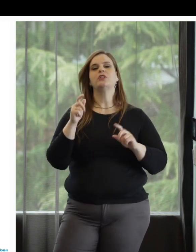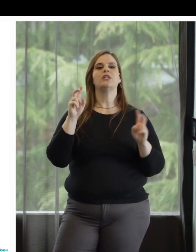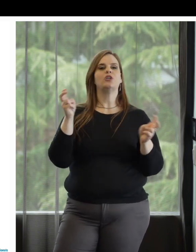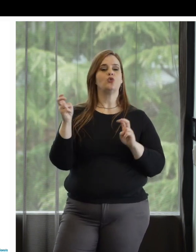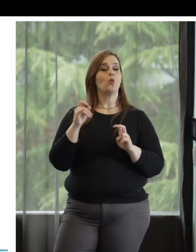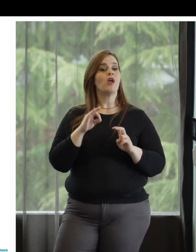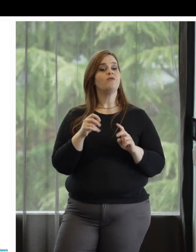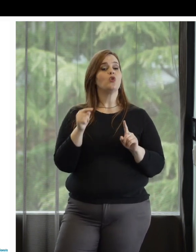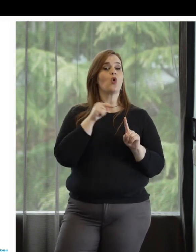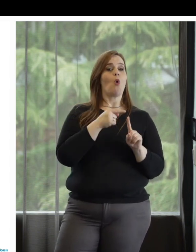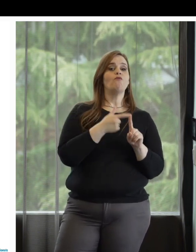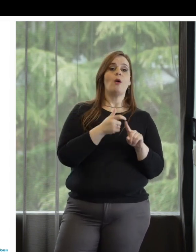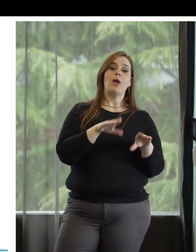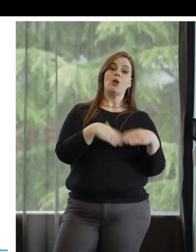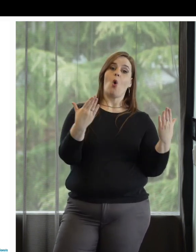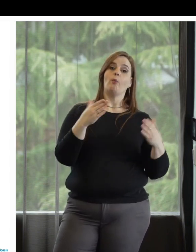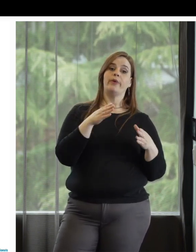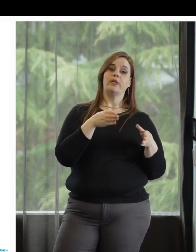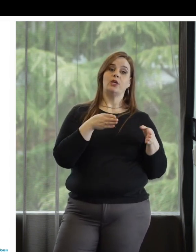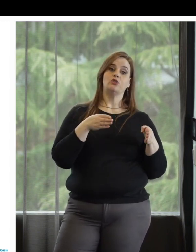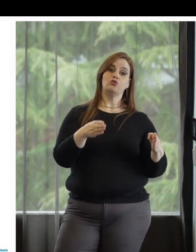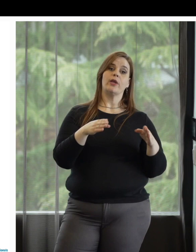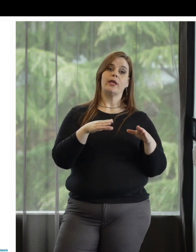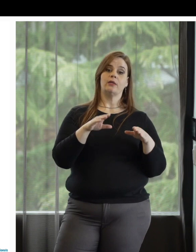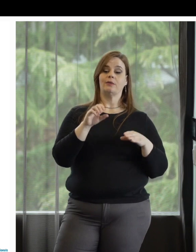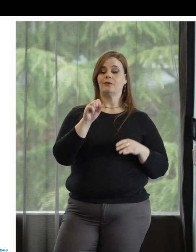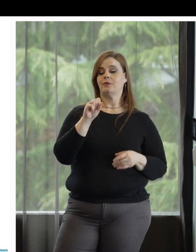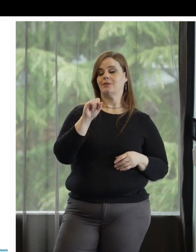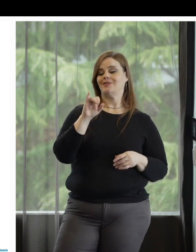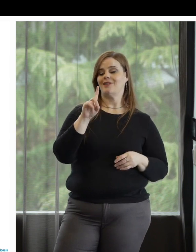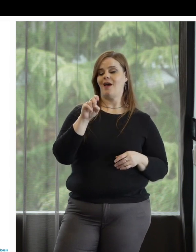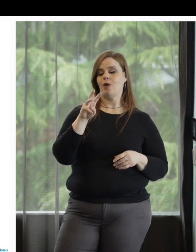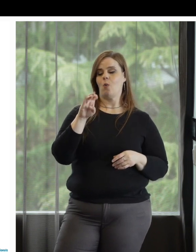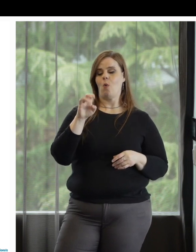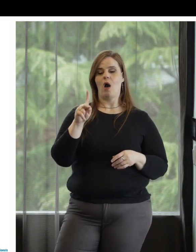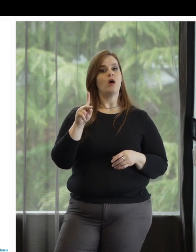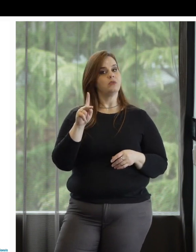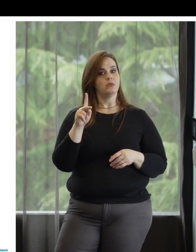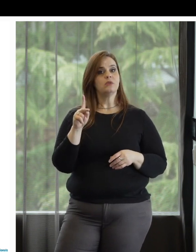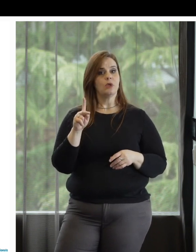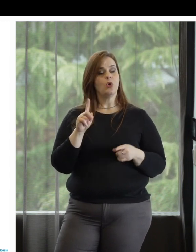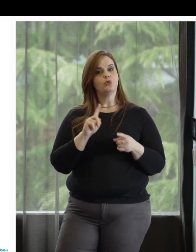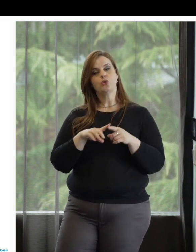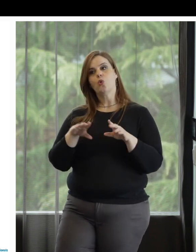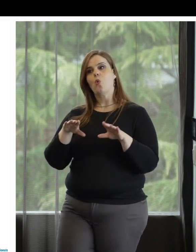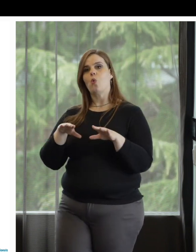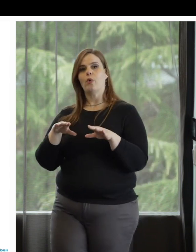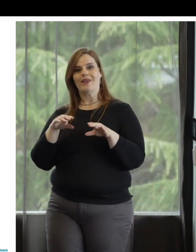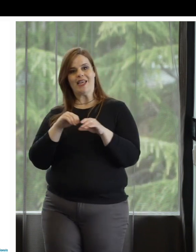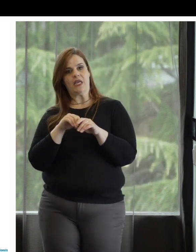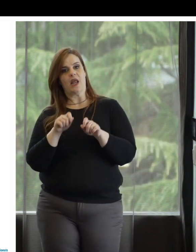open sidewalks to a open street map, or from a